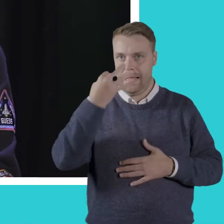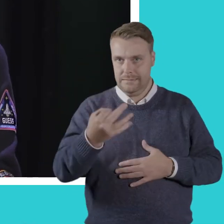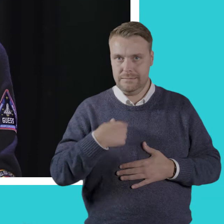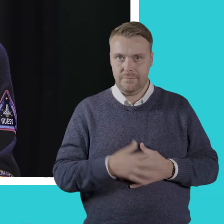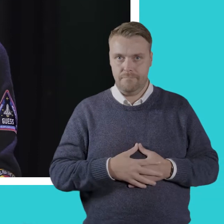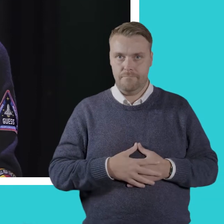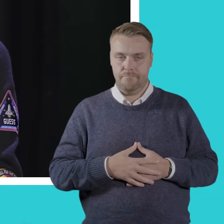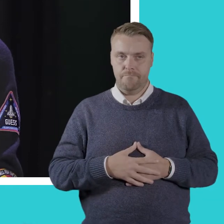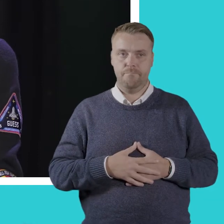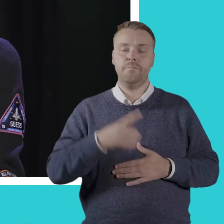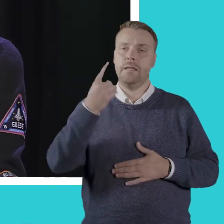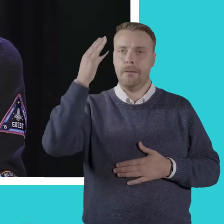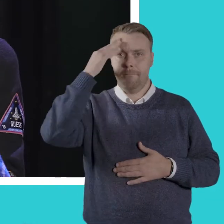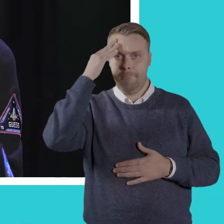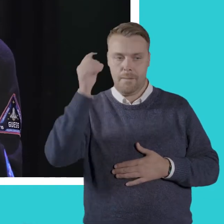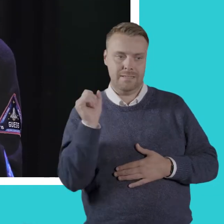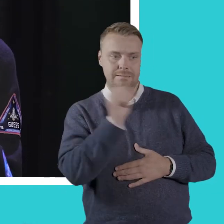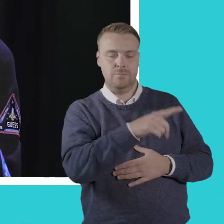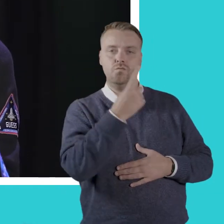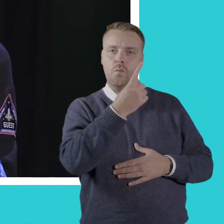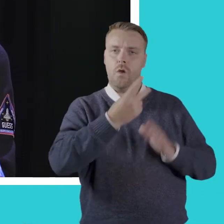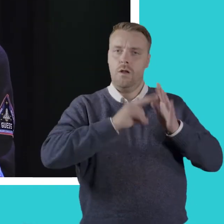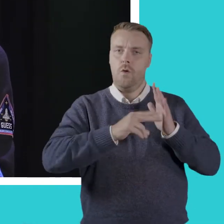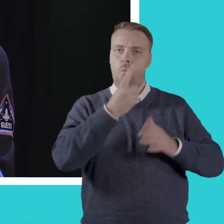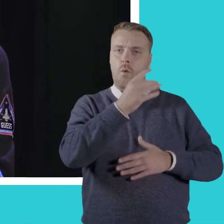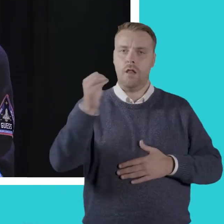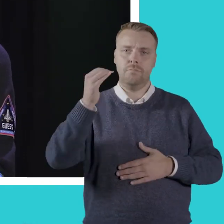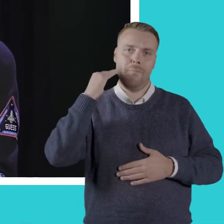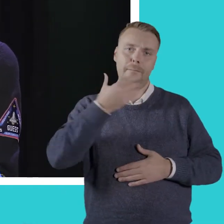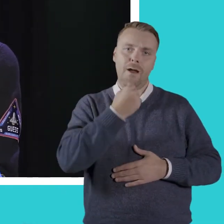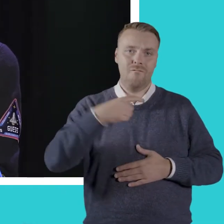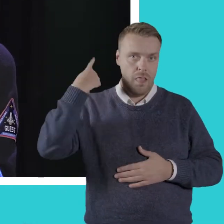a mentoring organization called the 100 Black Men of London. So right there because I used to